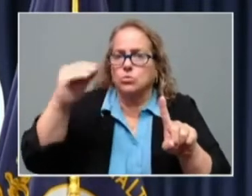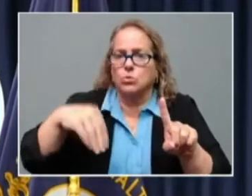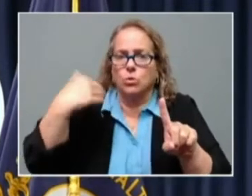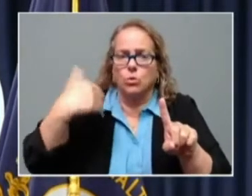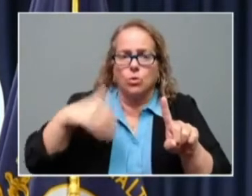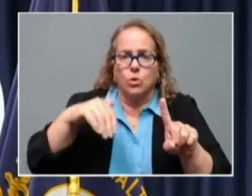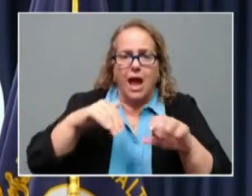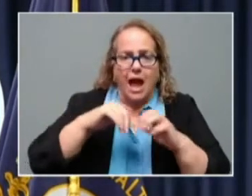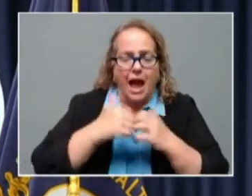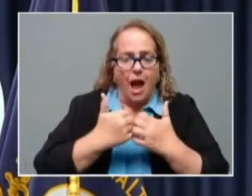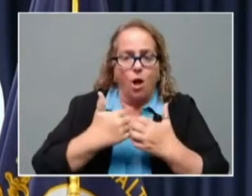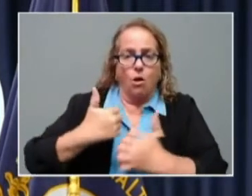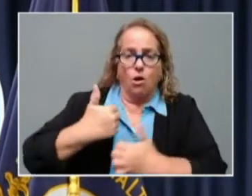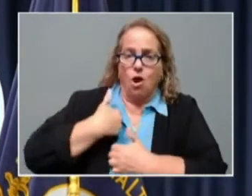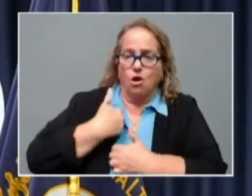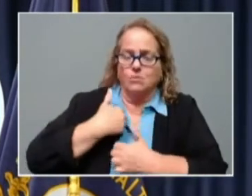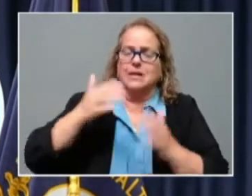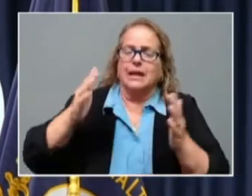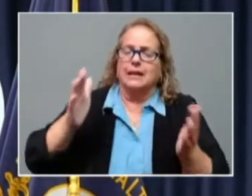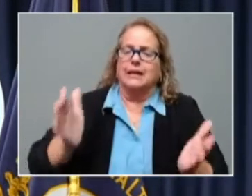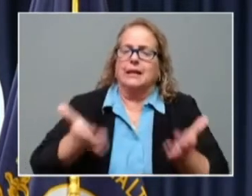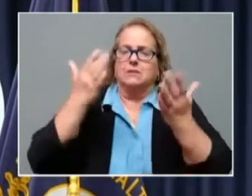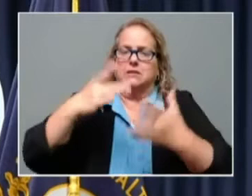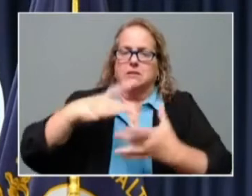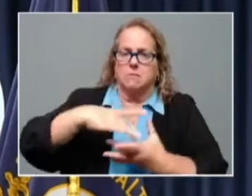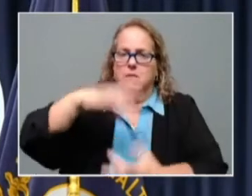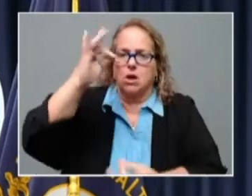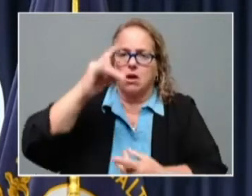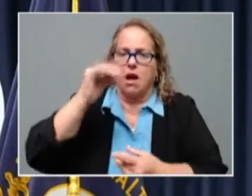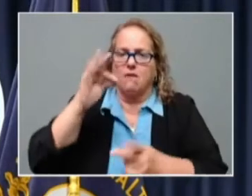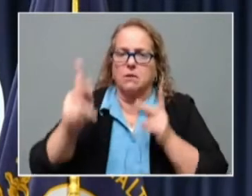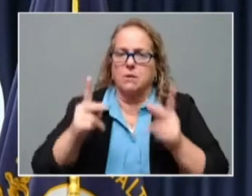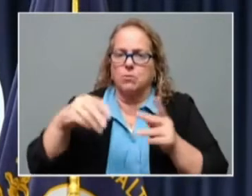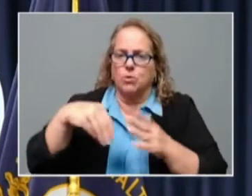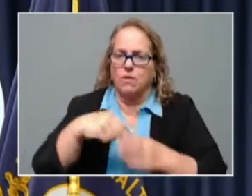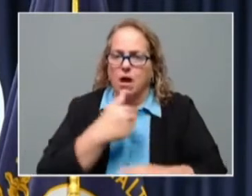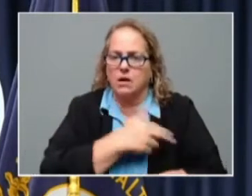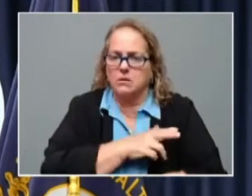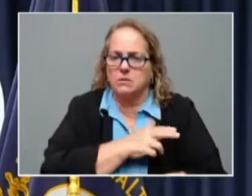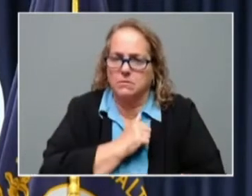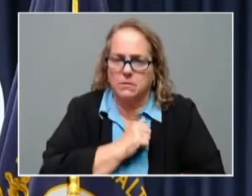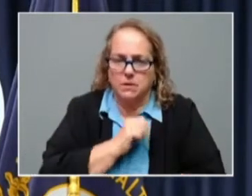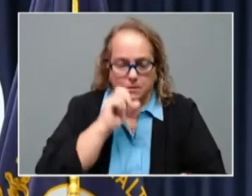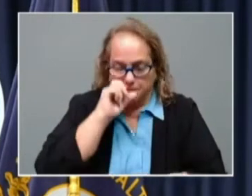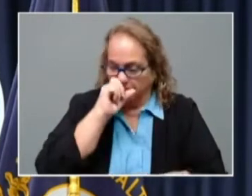spirits um in the hospital. How it has Even from the very first moment is this